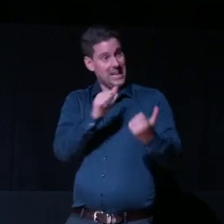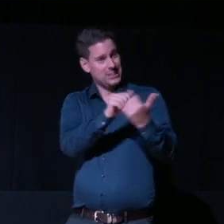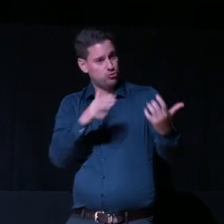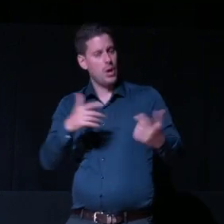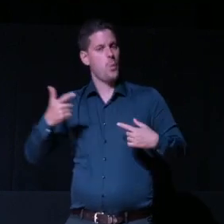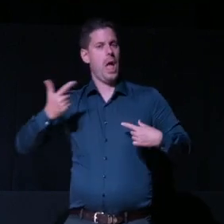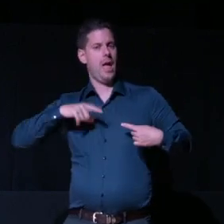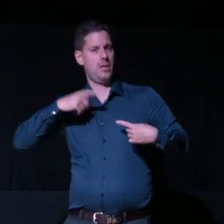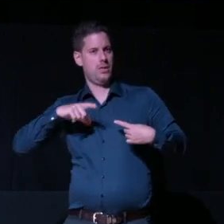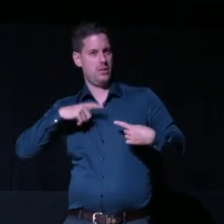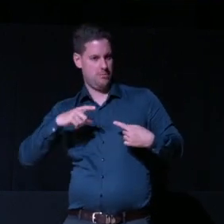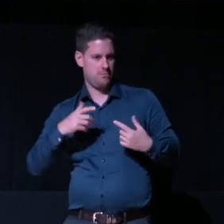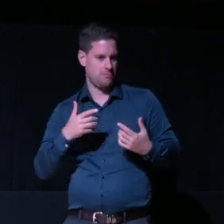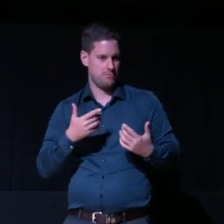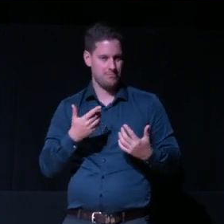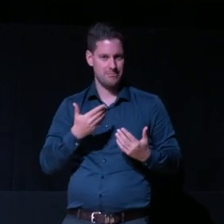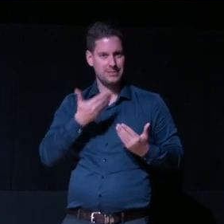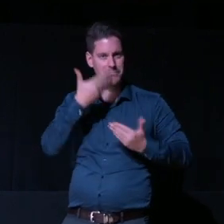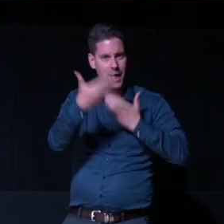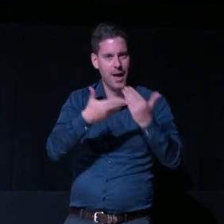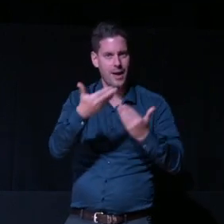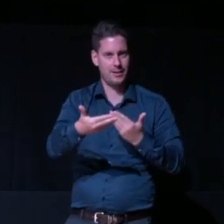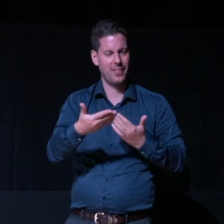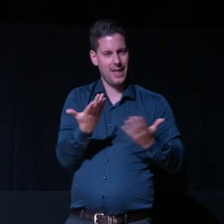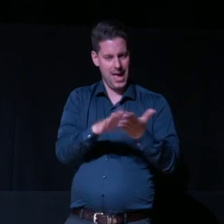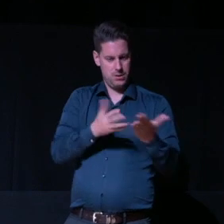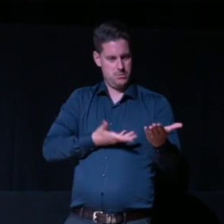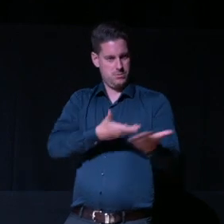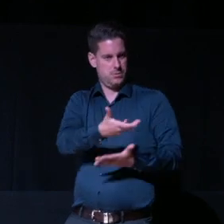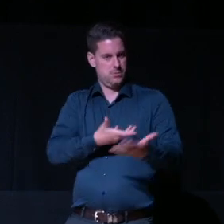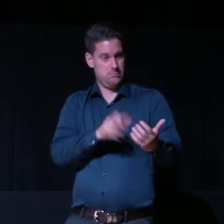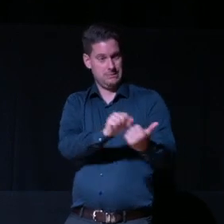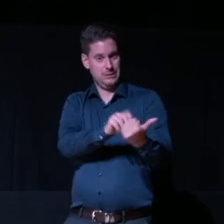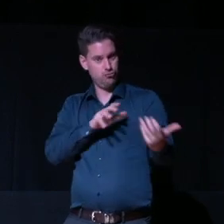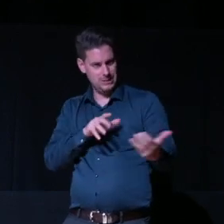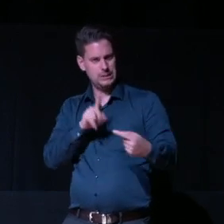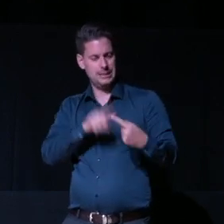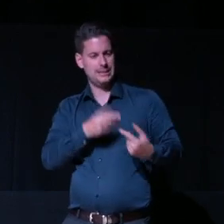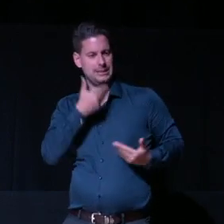thing of having a civil disagreement with people. I think that is important